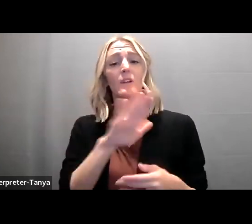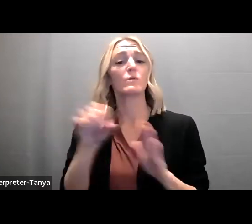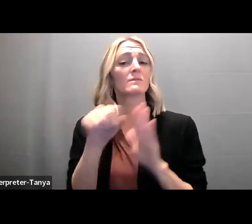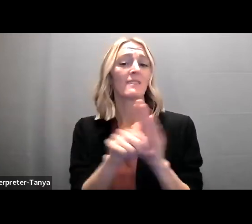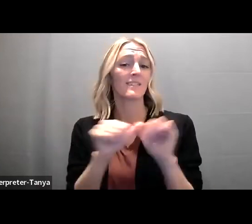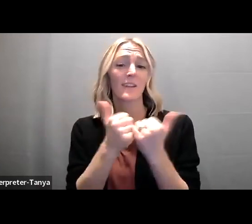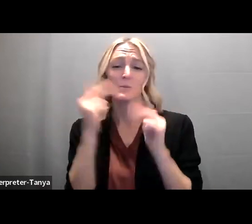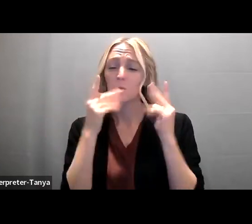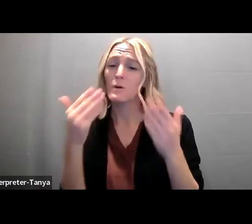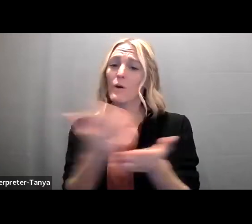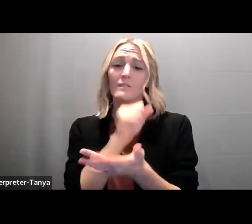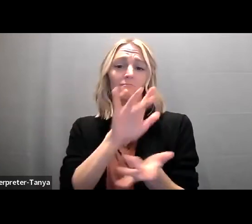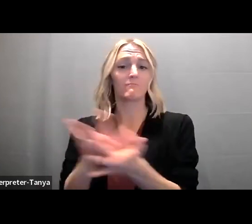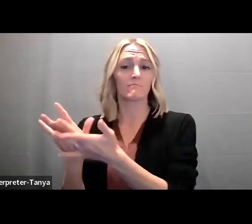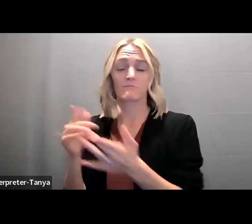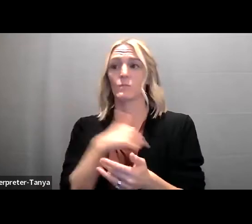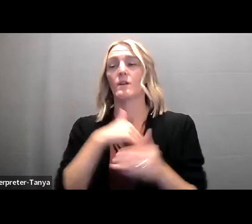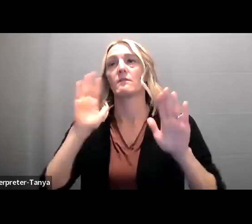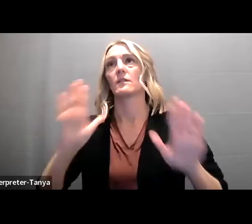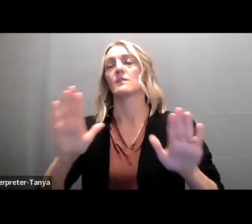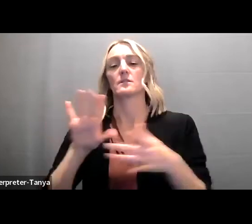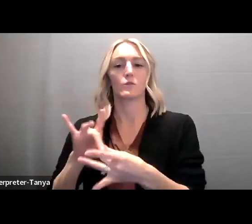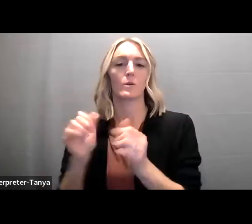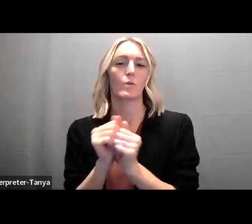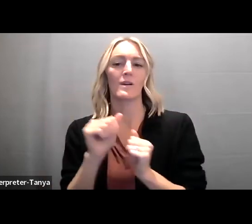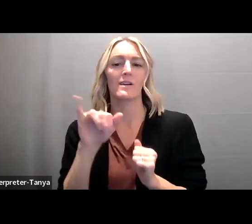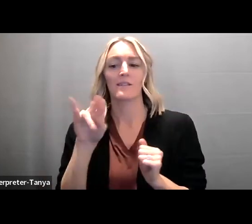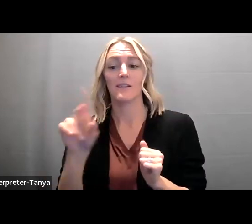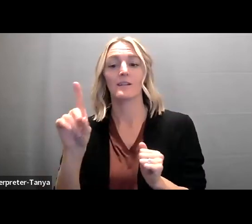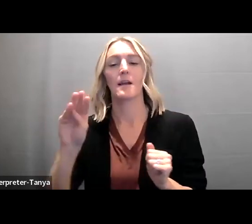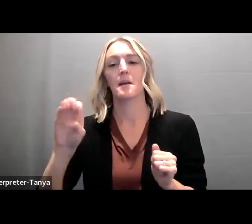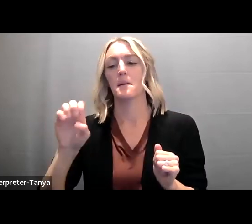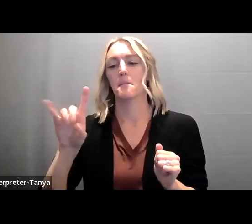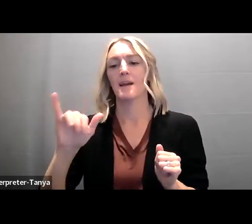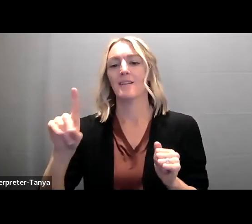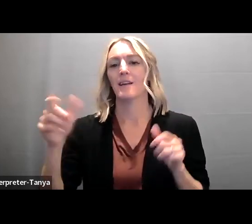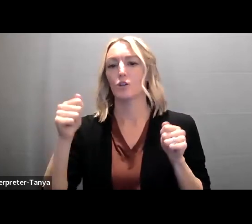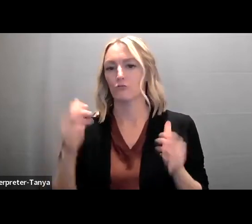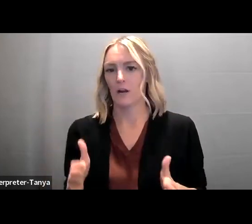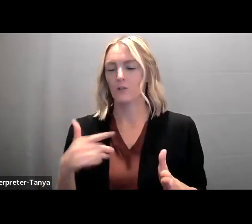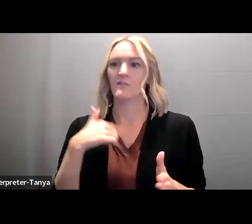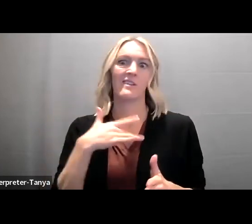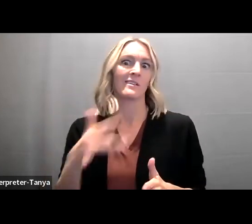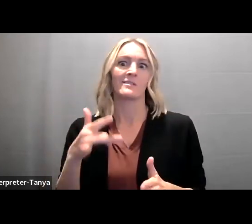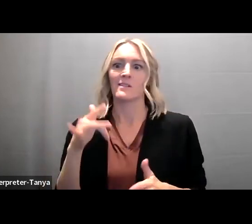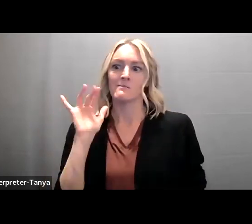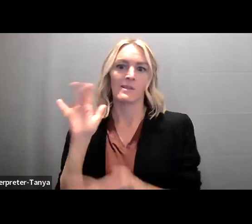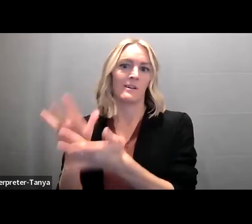We have an excellent relationship with our Indiana Medicaid director here. And I tap her for information questions all the time.